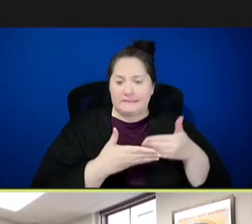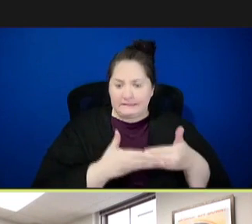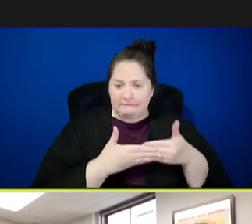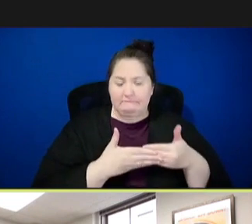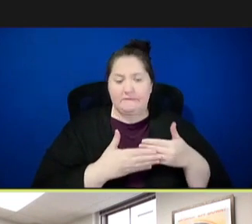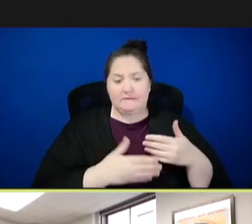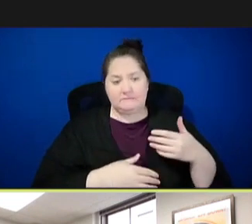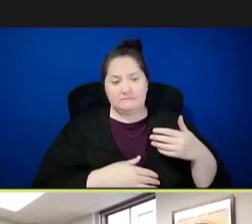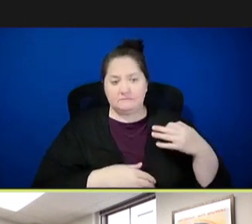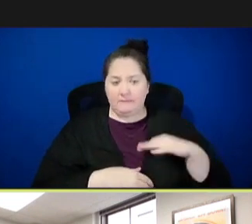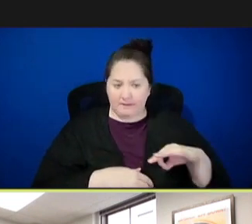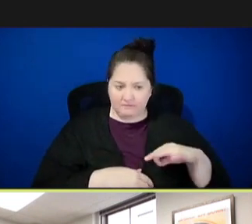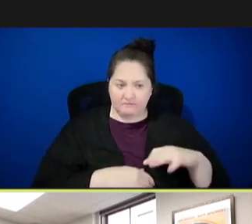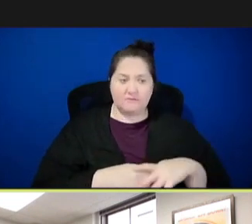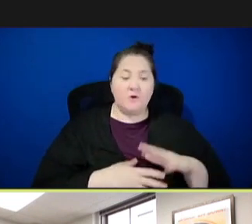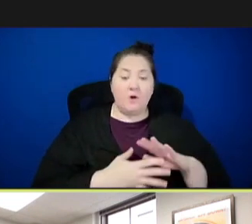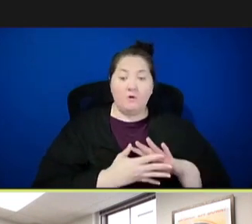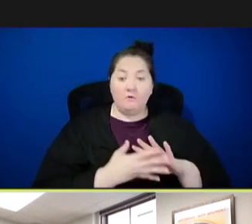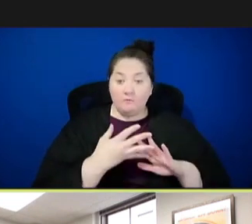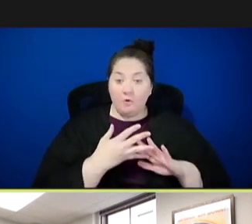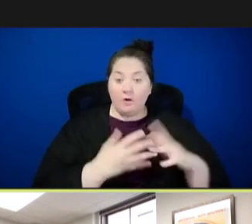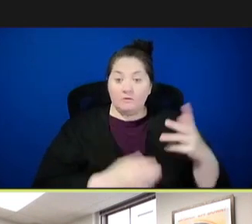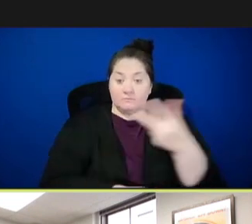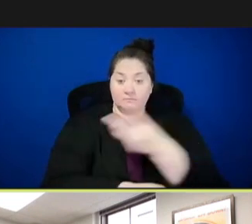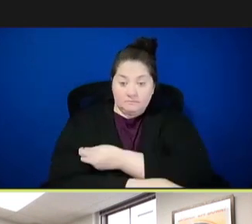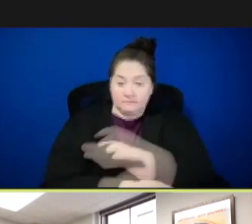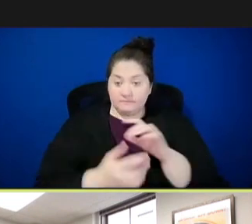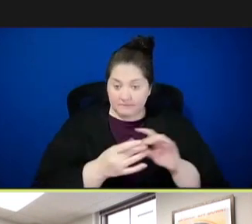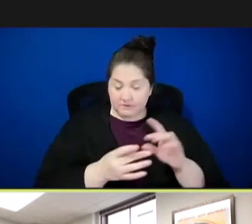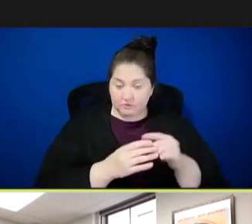of the vaccines that have been mentioned previously that are recommended during